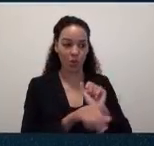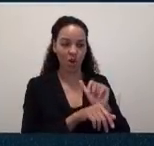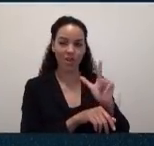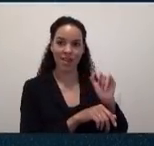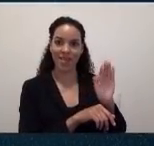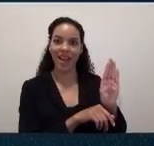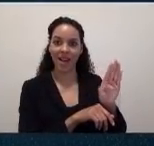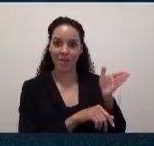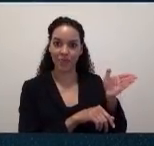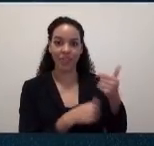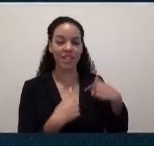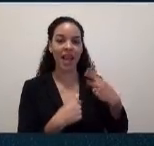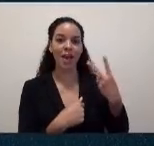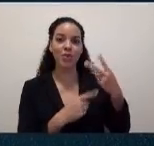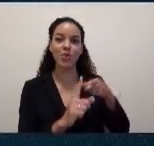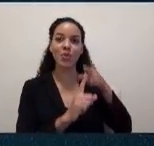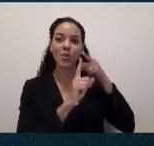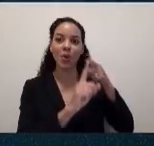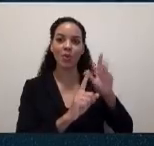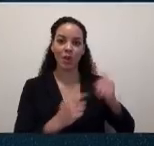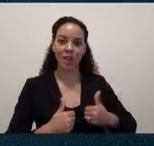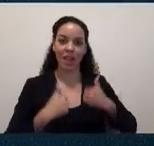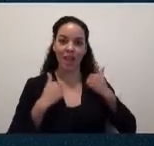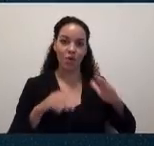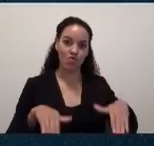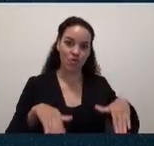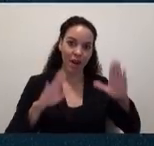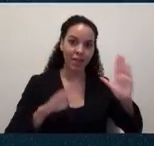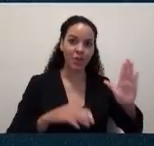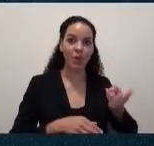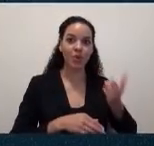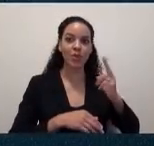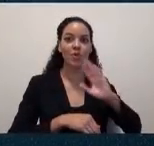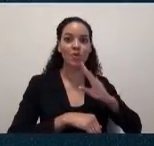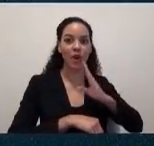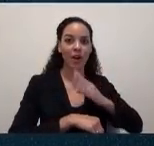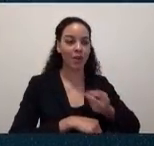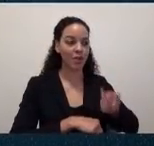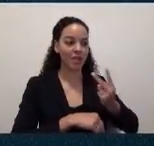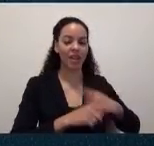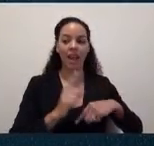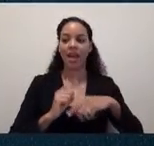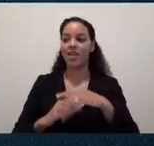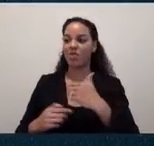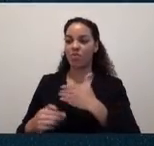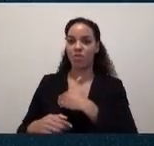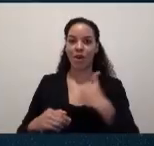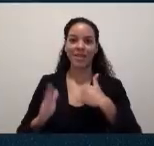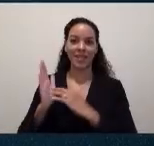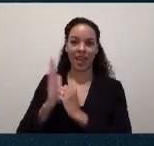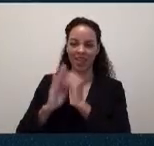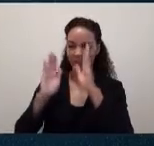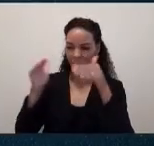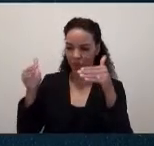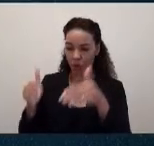To raise her two daughters and end breast cancer. And so she worked long day, she worked weekends.